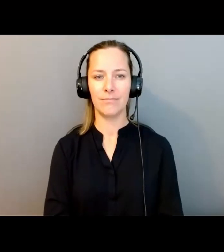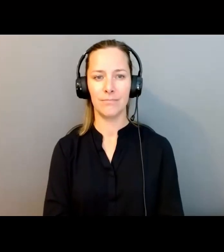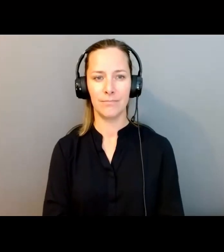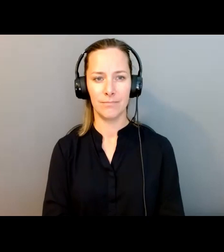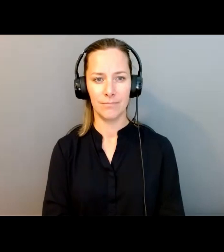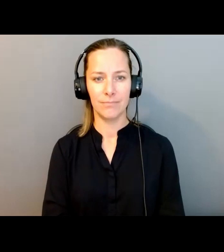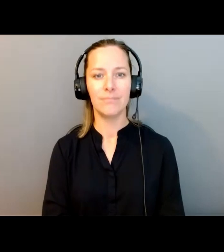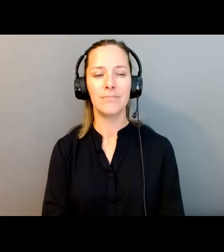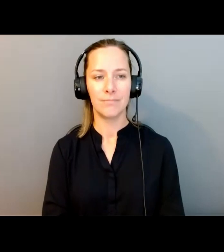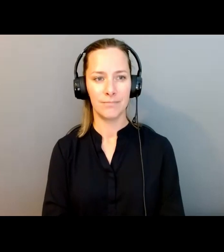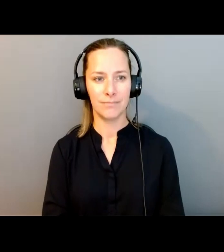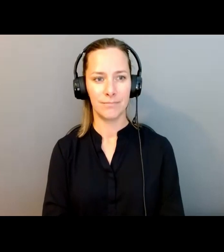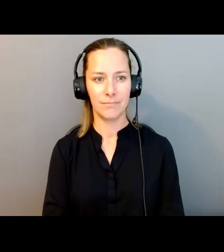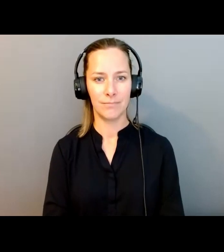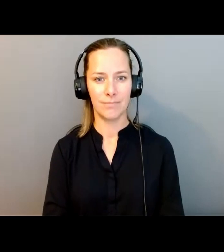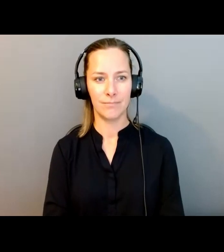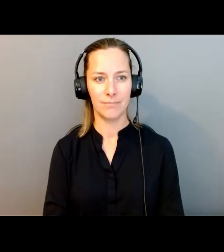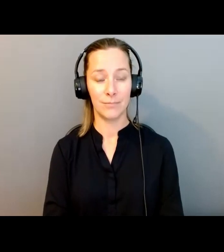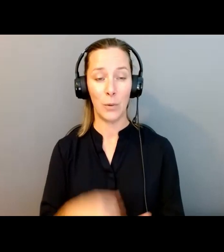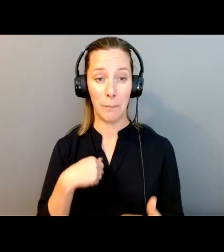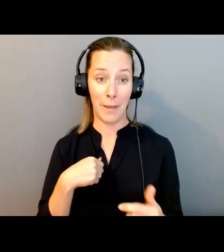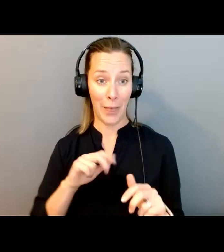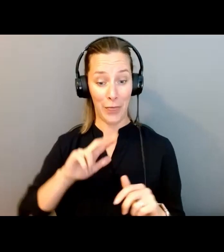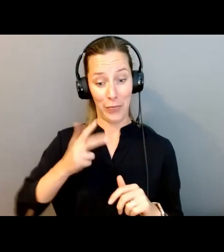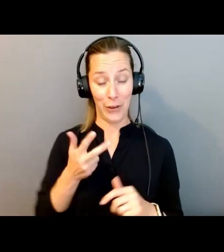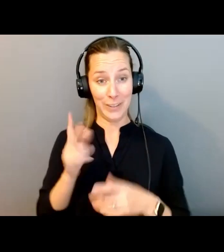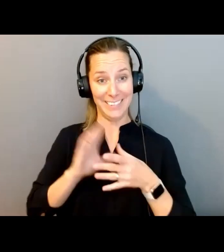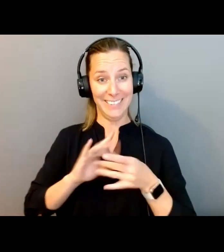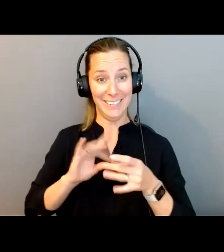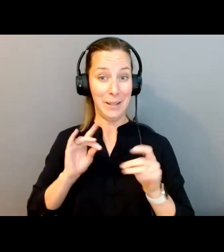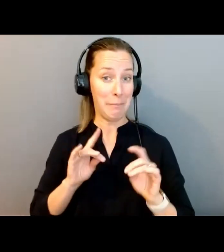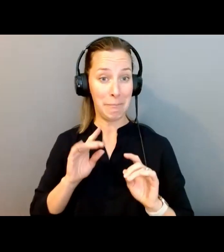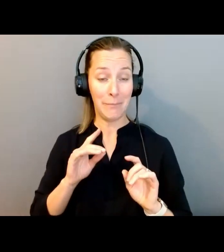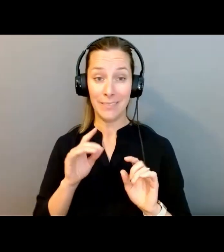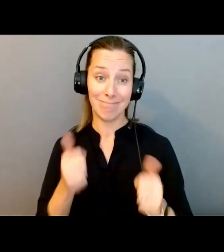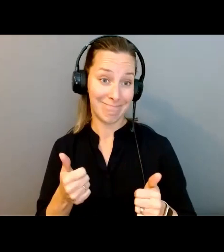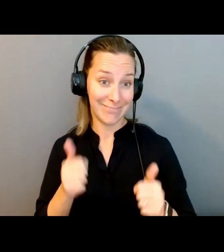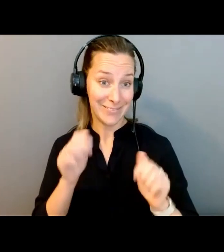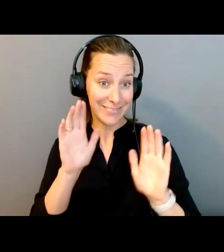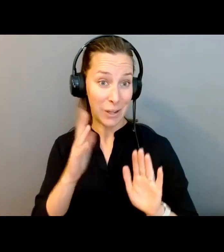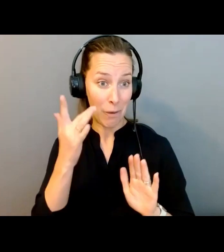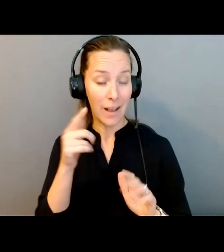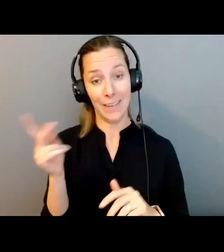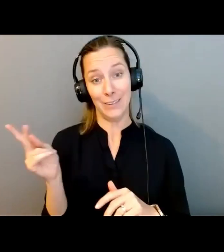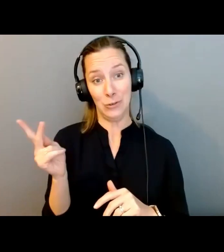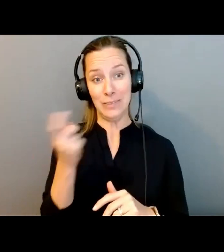So the beauty of going third is both speakers eloquently, Fran and Jennifer,